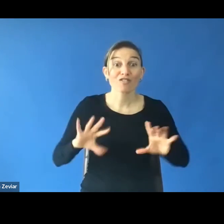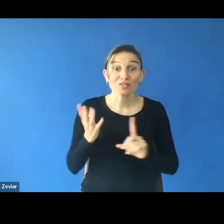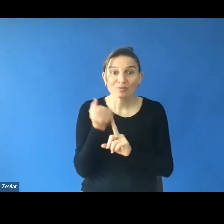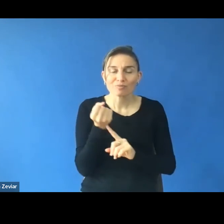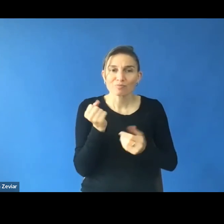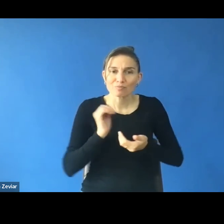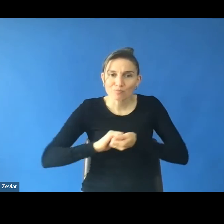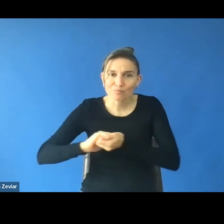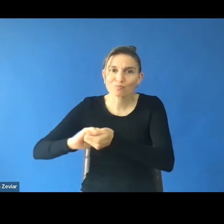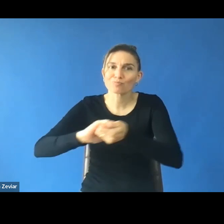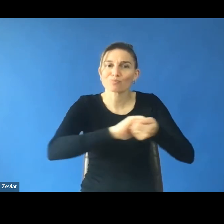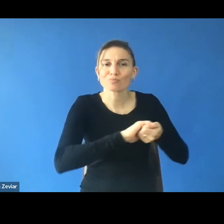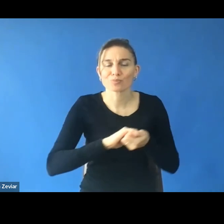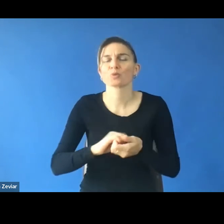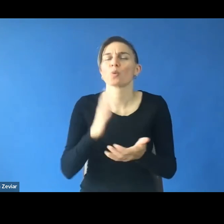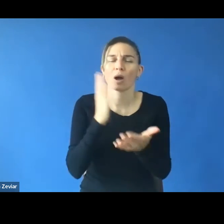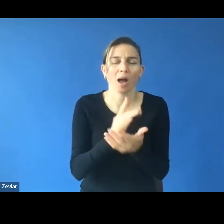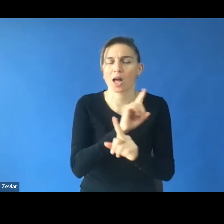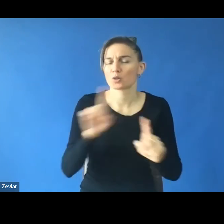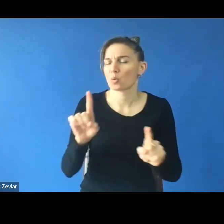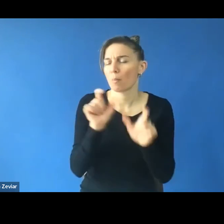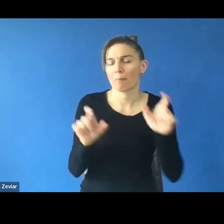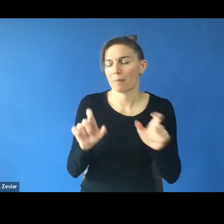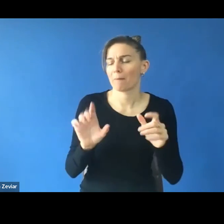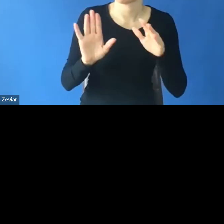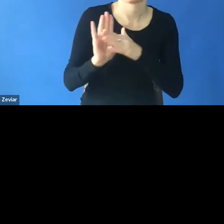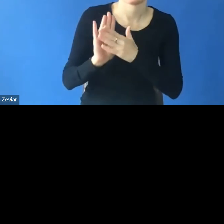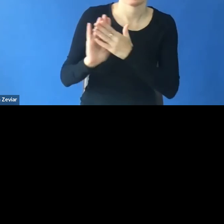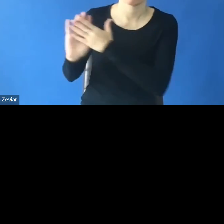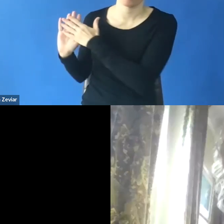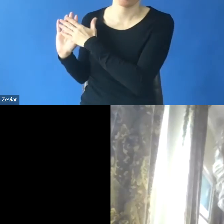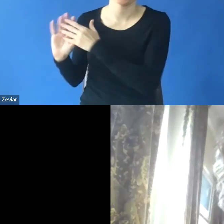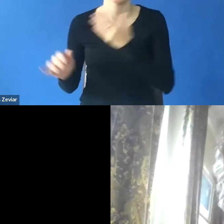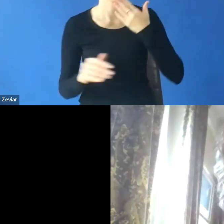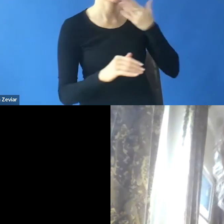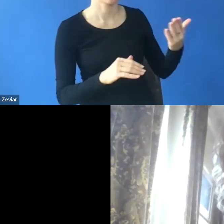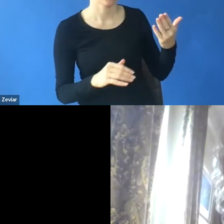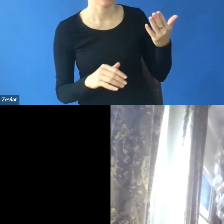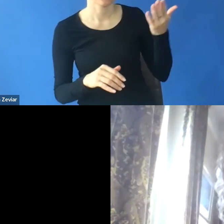and don't leave behind anyone. Thanks, Sophie. Nice to see everyone.